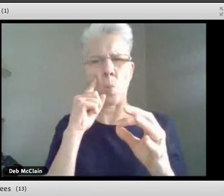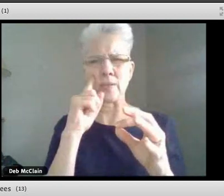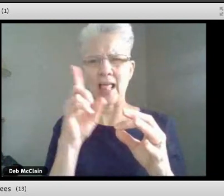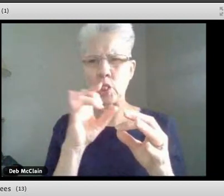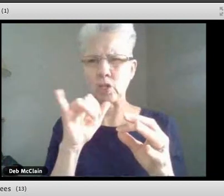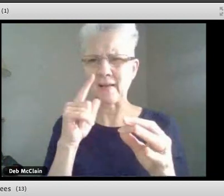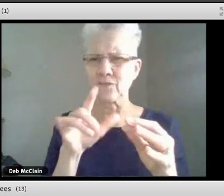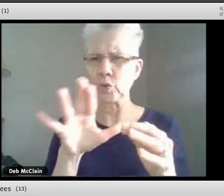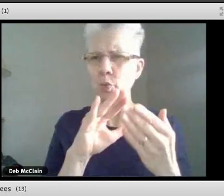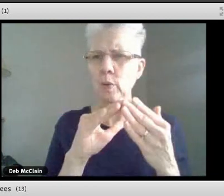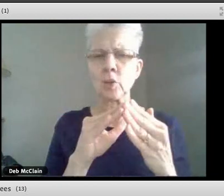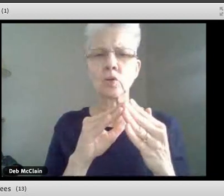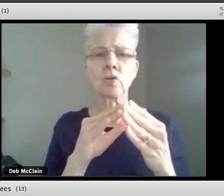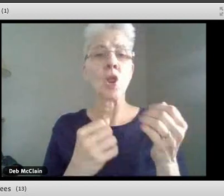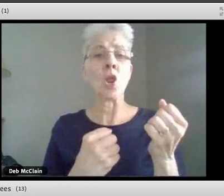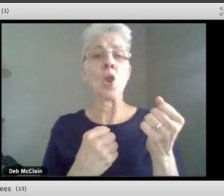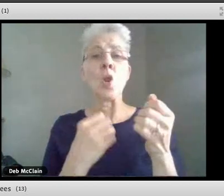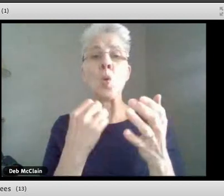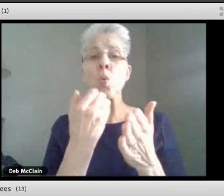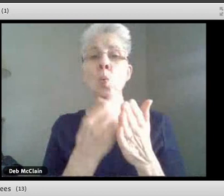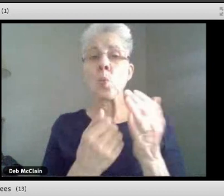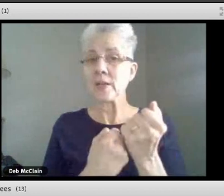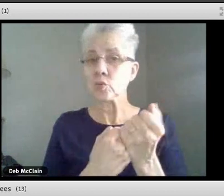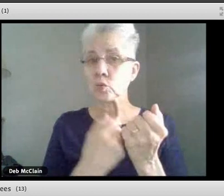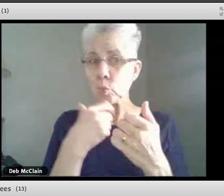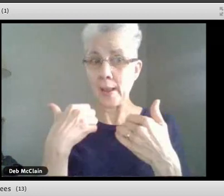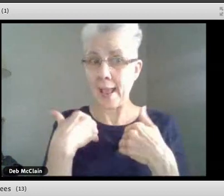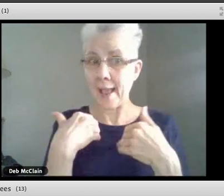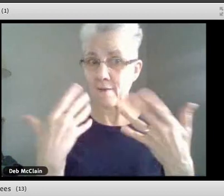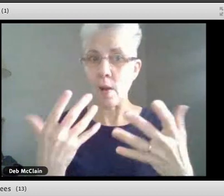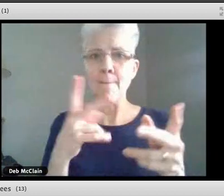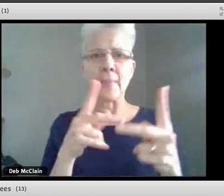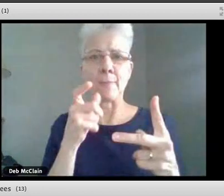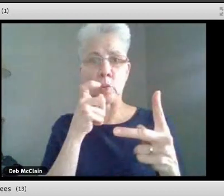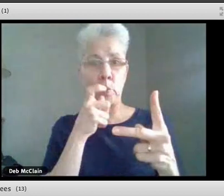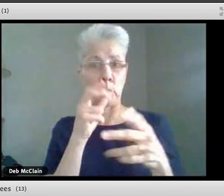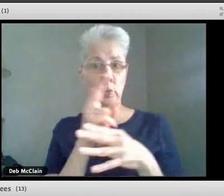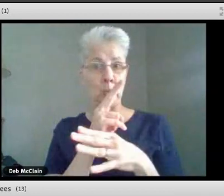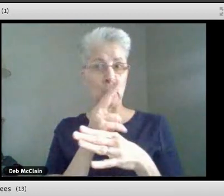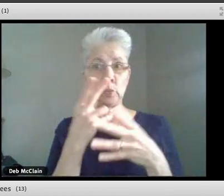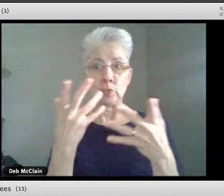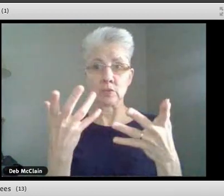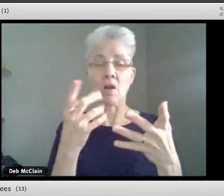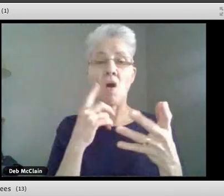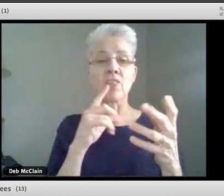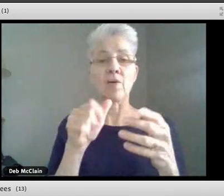You know, what people do we have? Are there any current accessibility efforts underway?